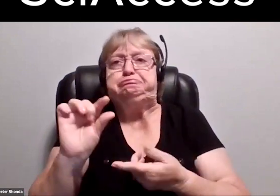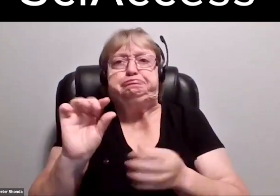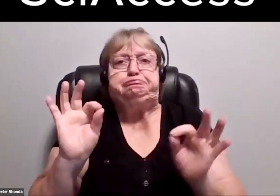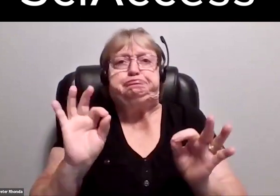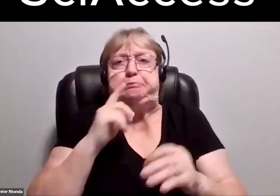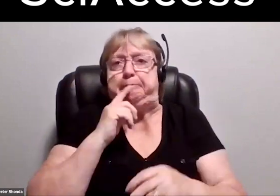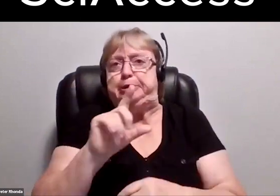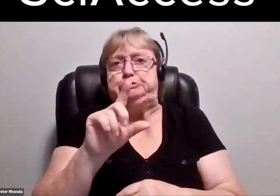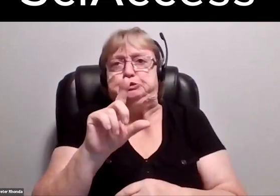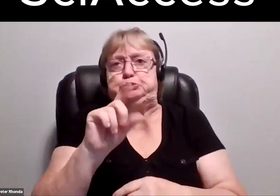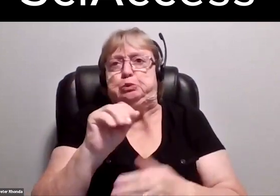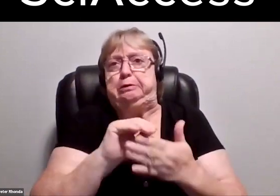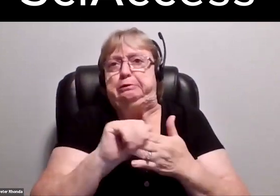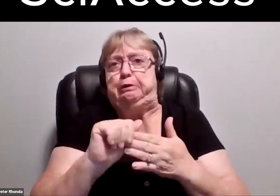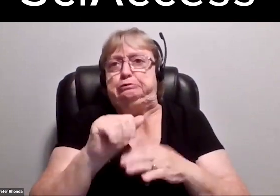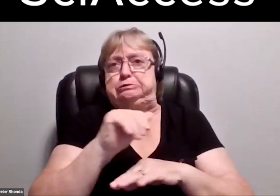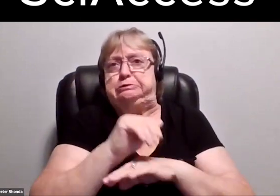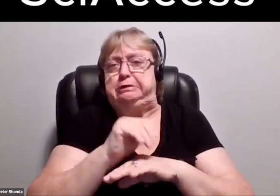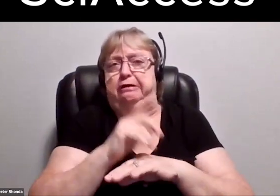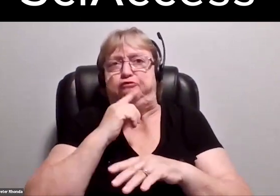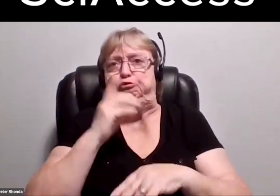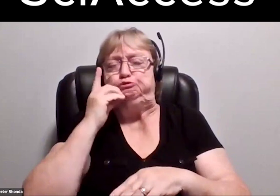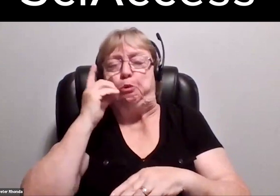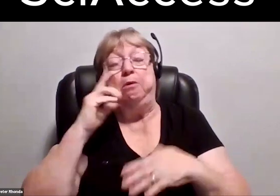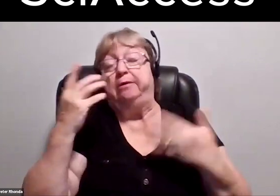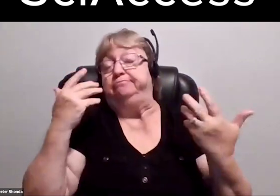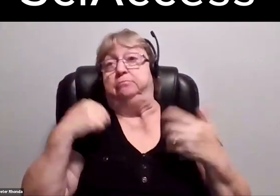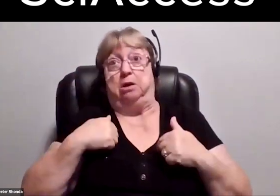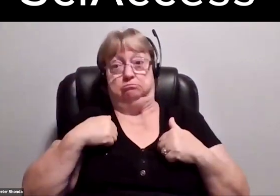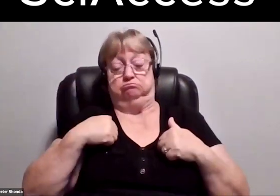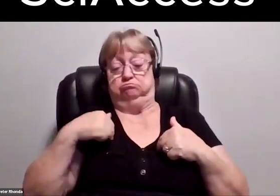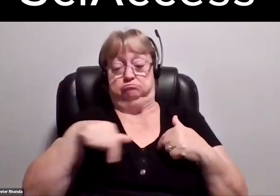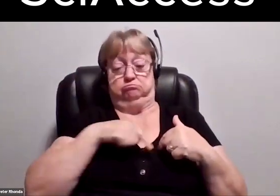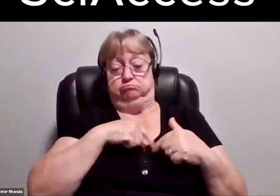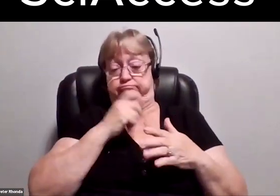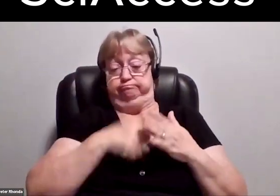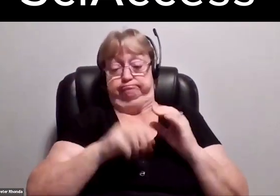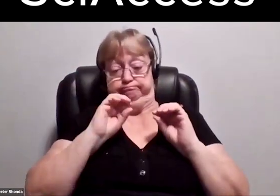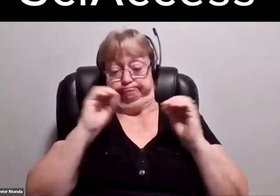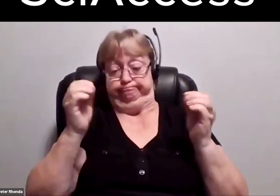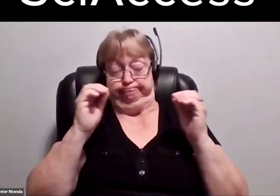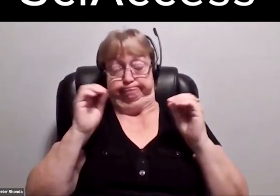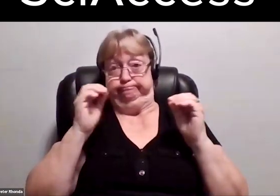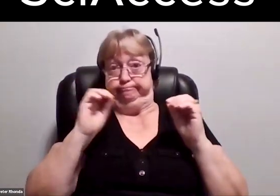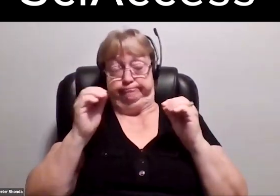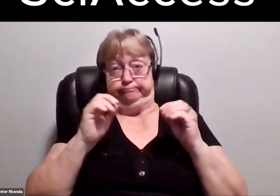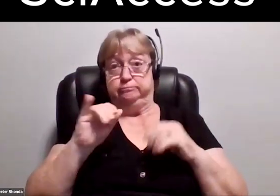a night to help cover staying in the dorms or something, but we do not charge anything. Also, another thing I should have mentioned,